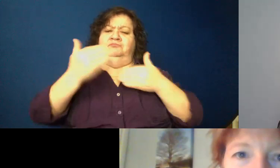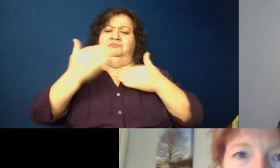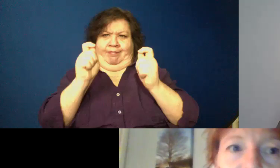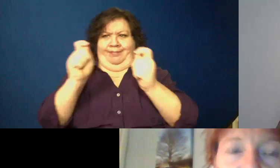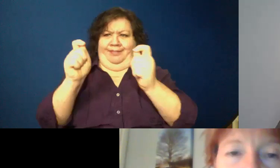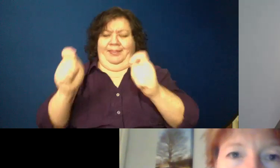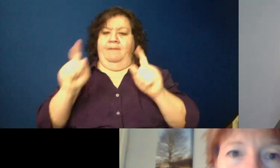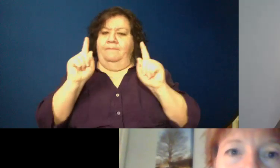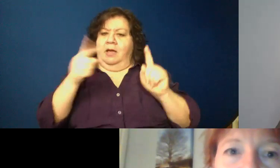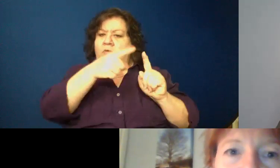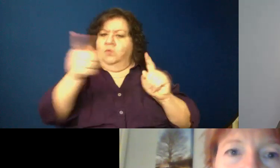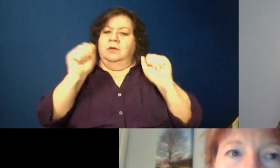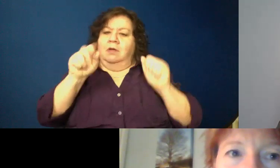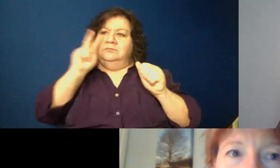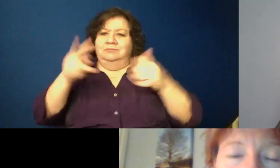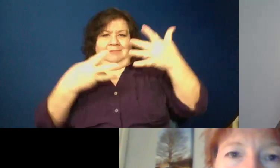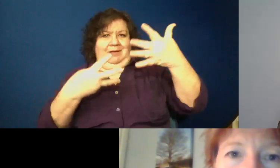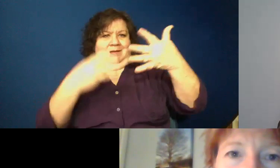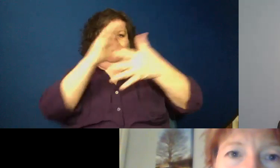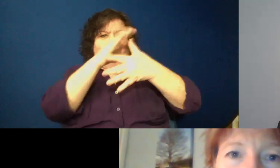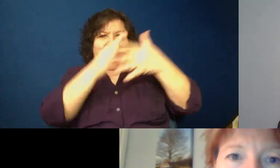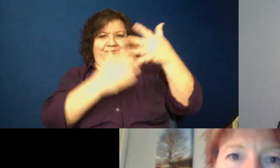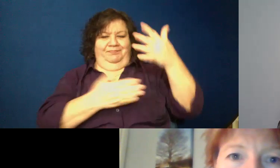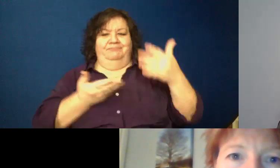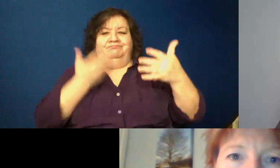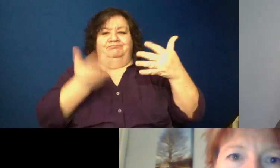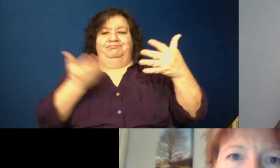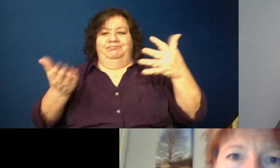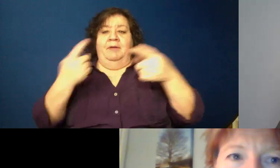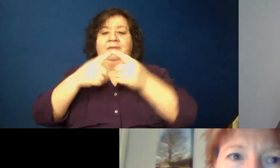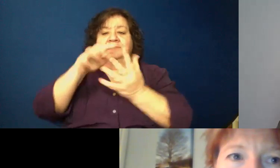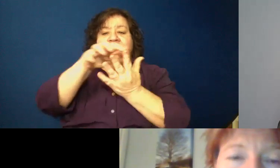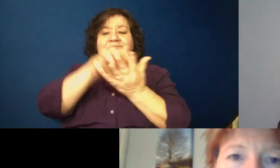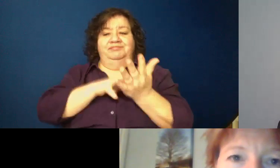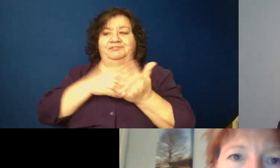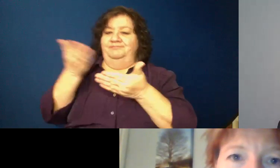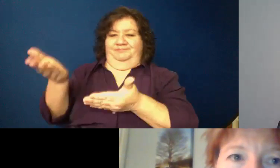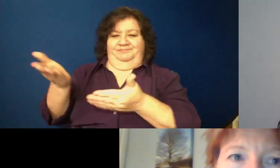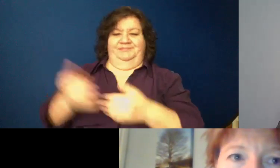things that you're asking in this paper so feel free to use that in your advocacy work i think